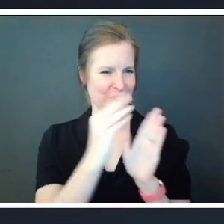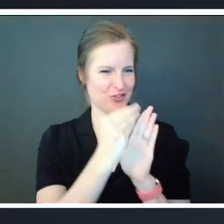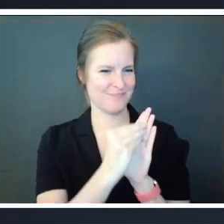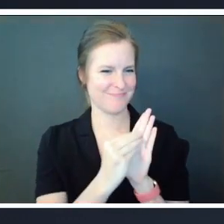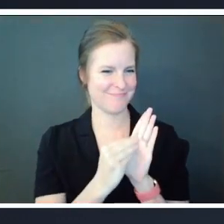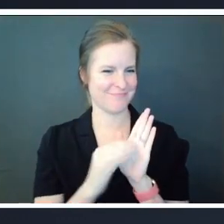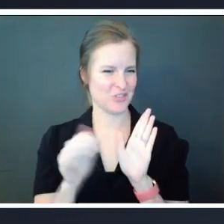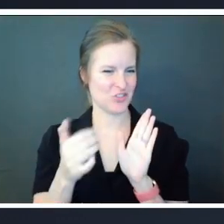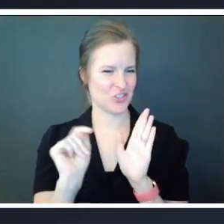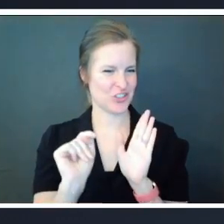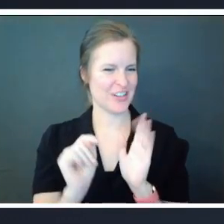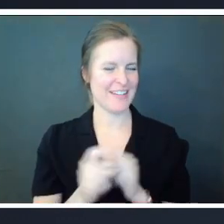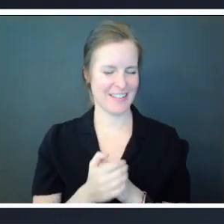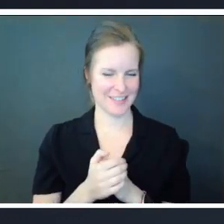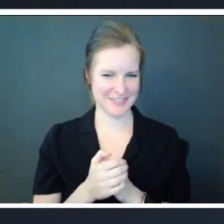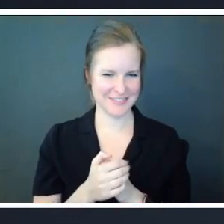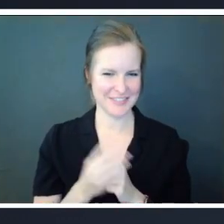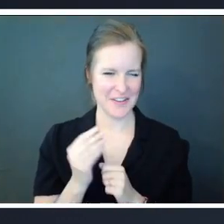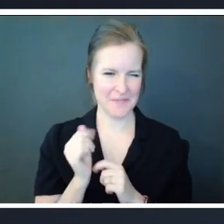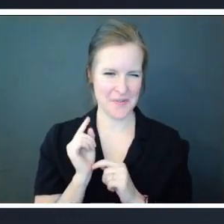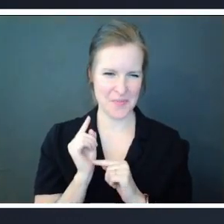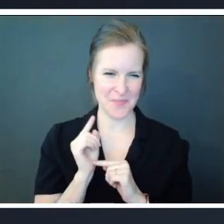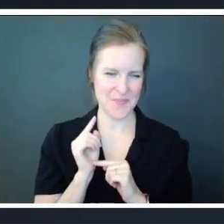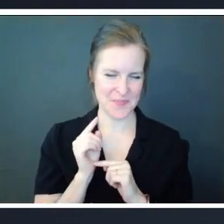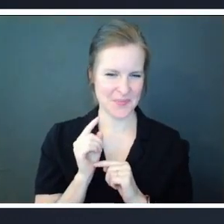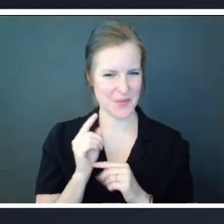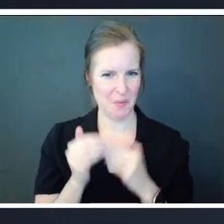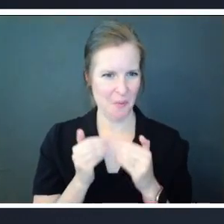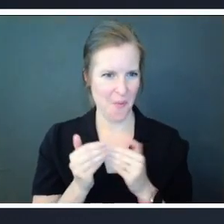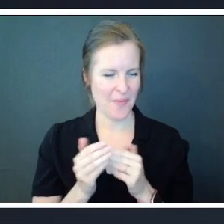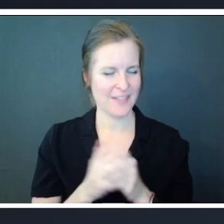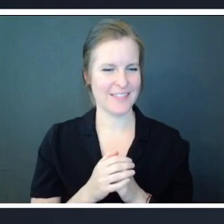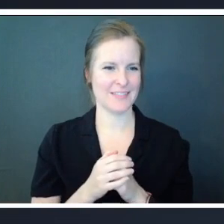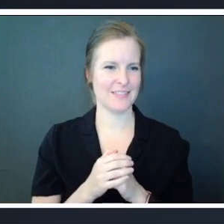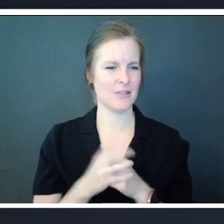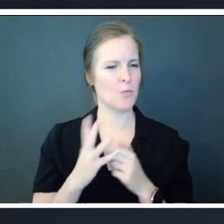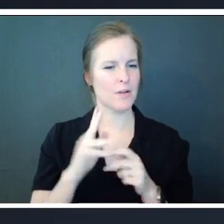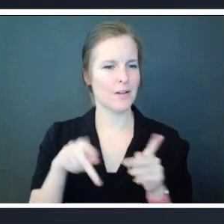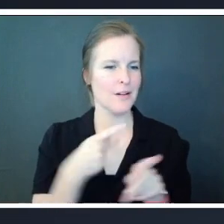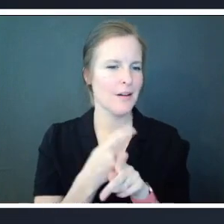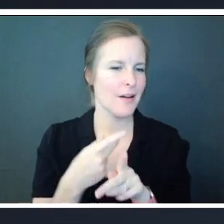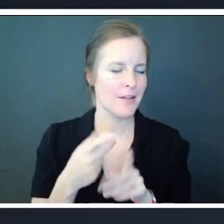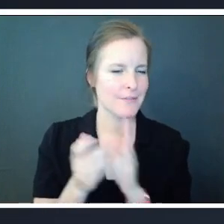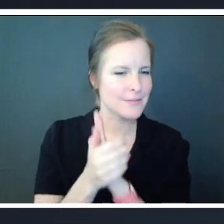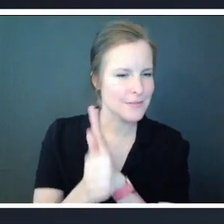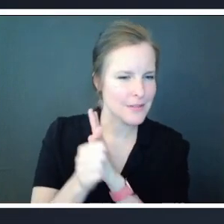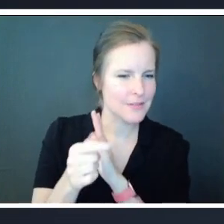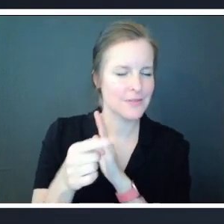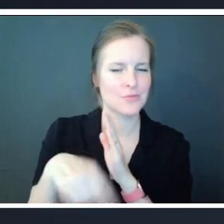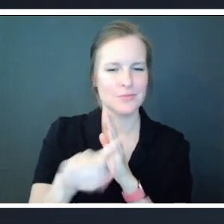seconds to wrap it up. What skills you were practicing. What were you feeling? I'm seeing